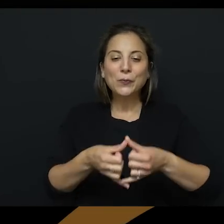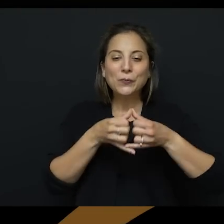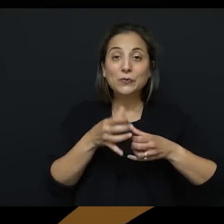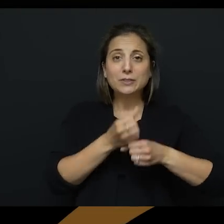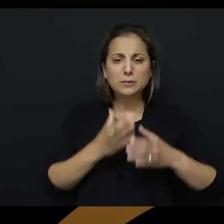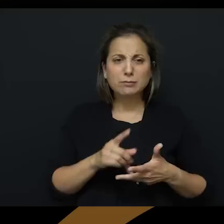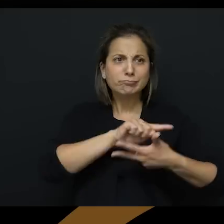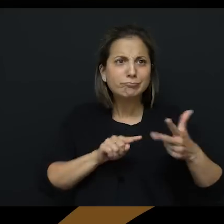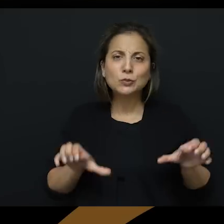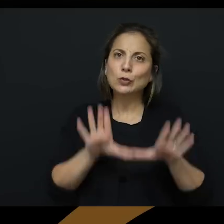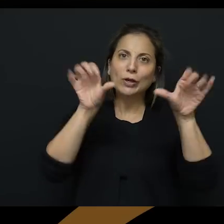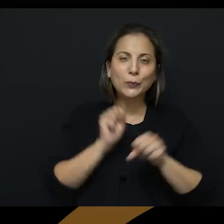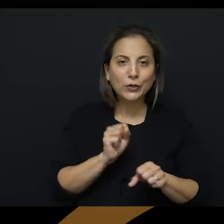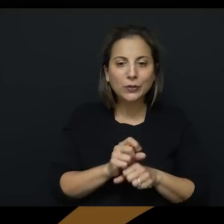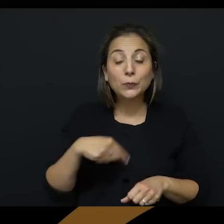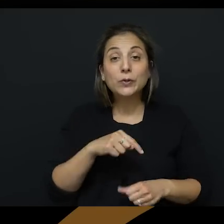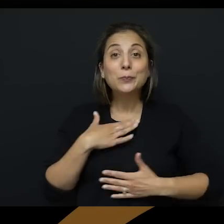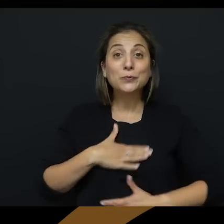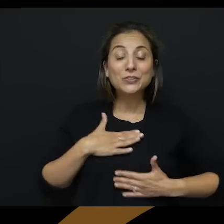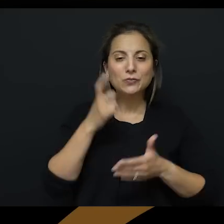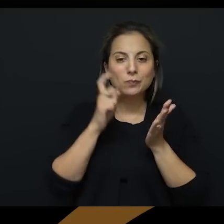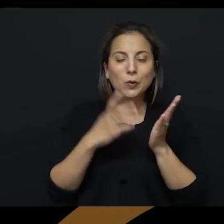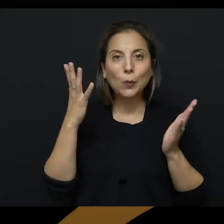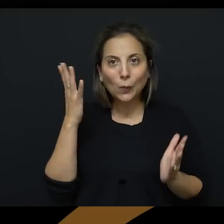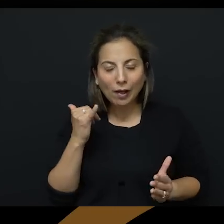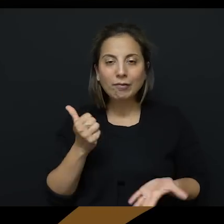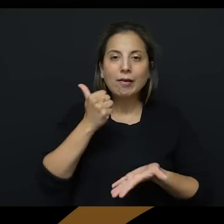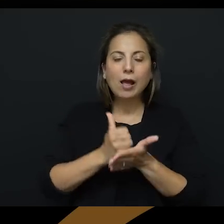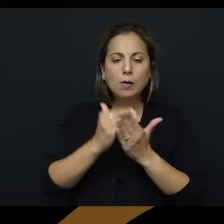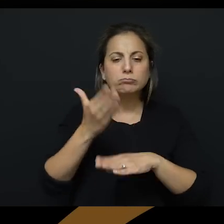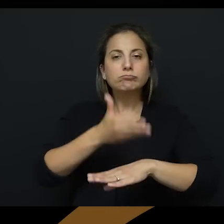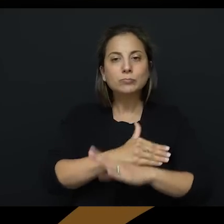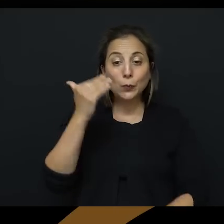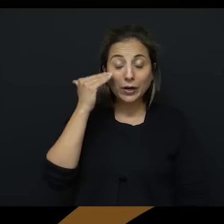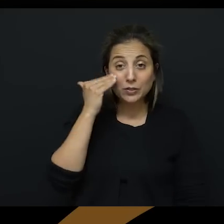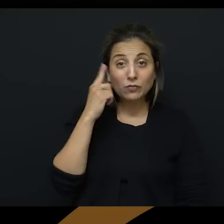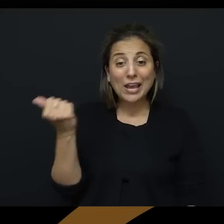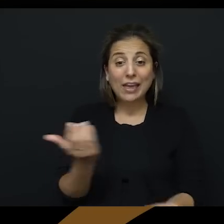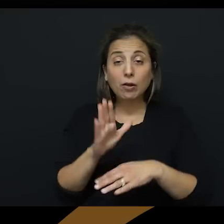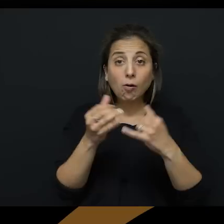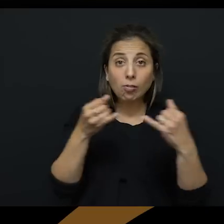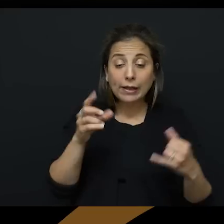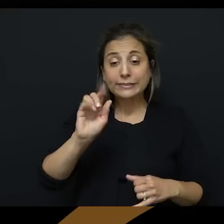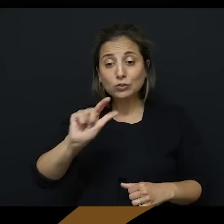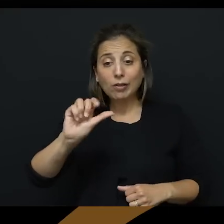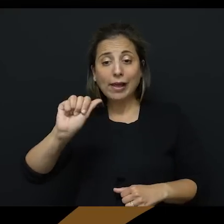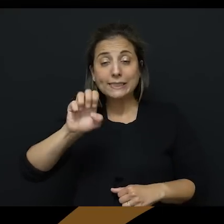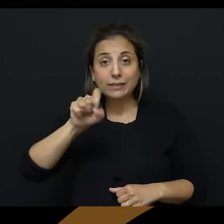You're all doing tremendous work. We appreciate this recognition as it raises awareness of the need to make digital assets accessible